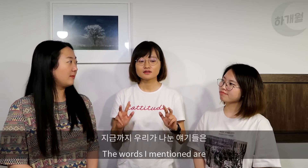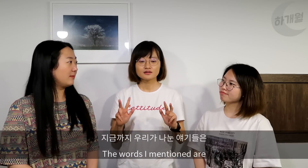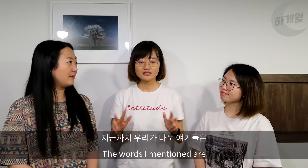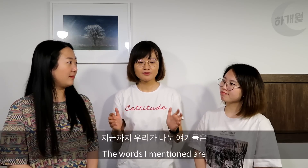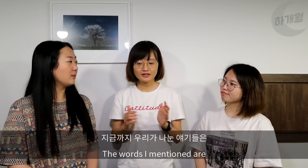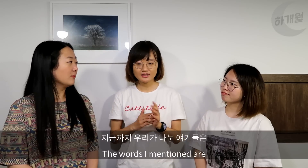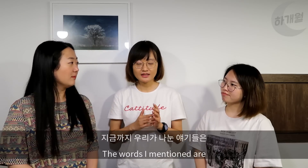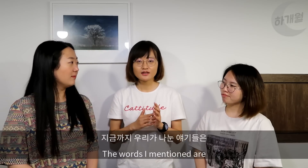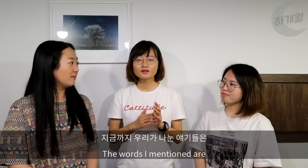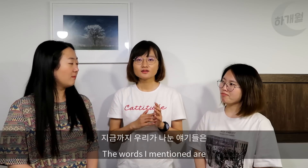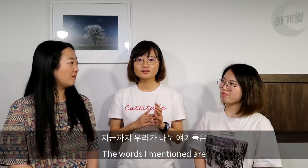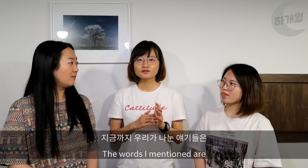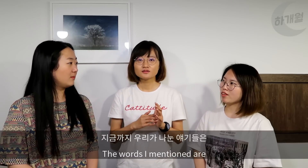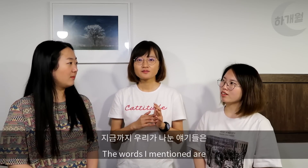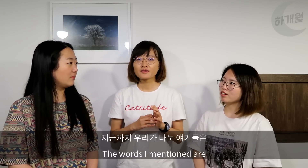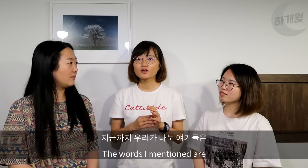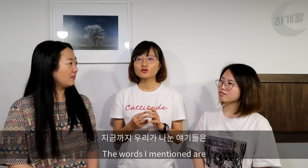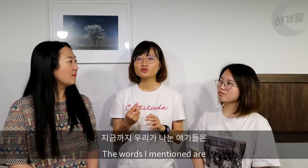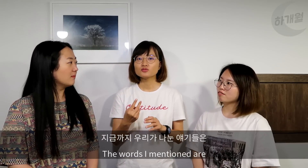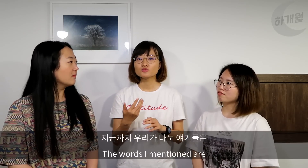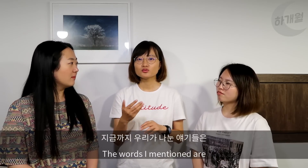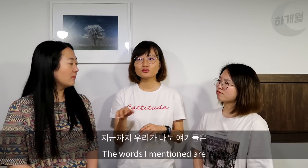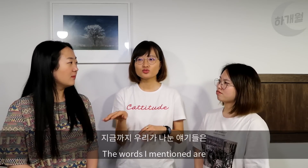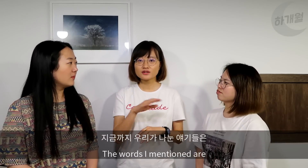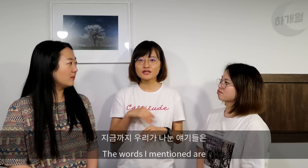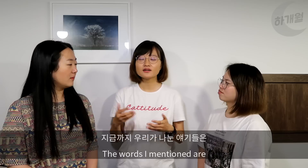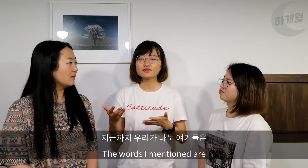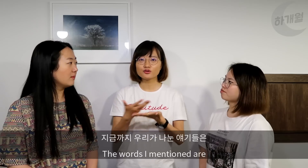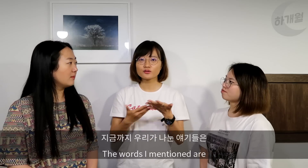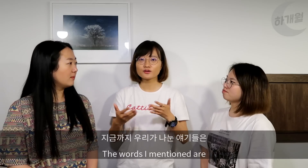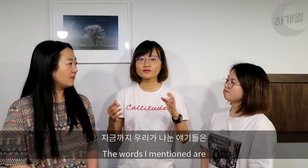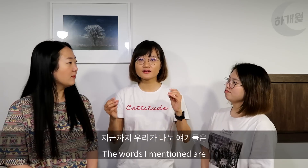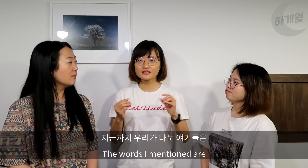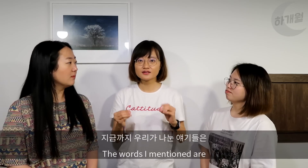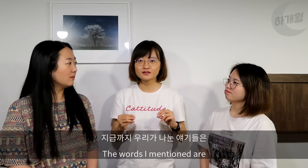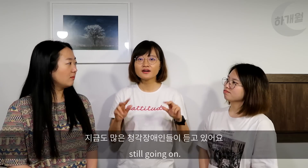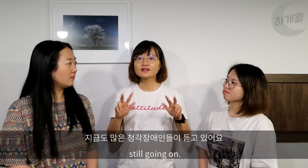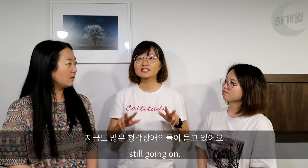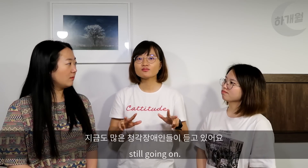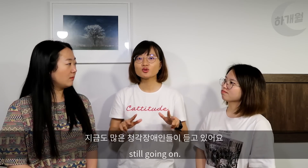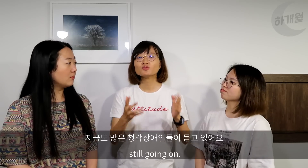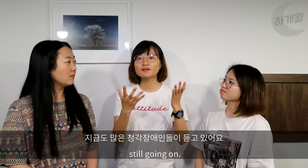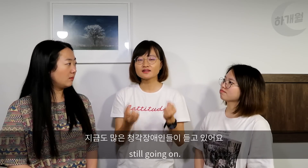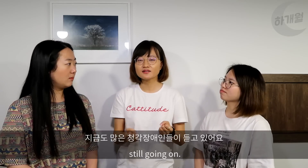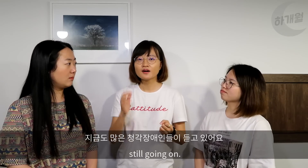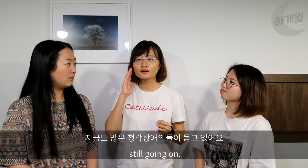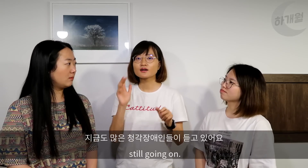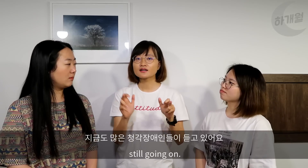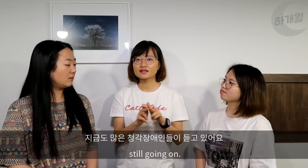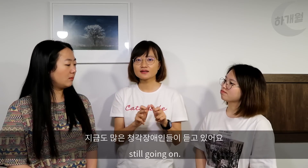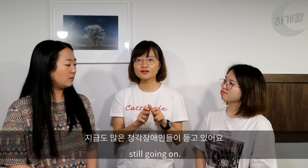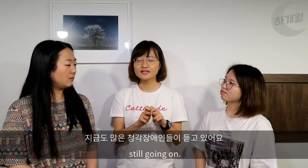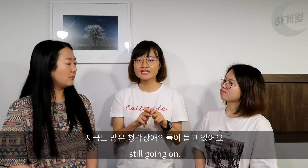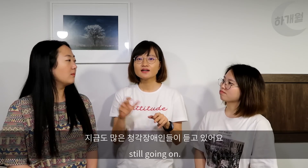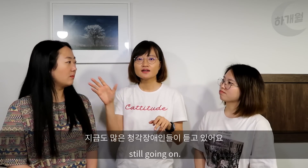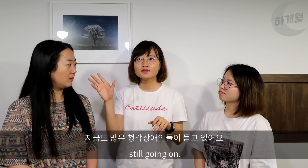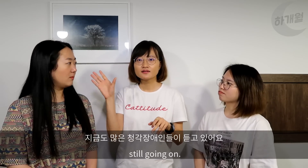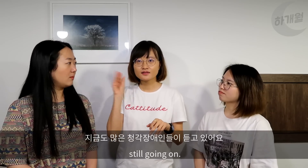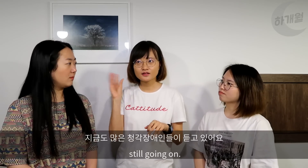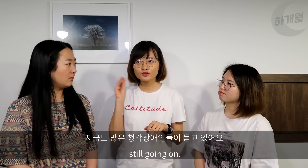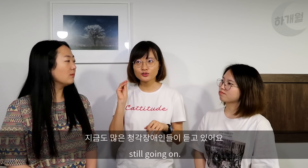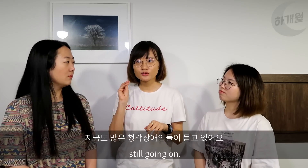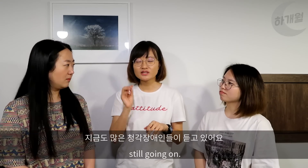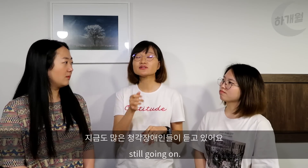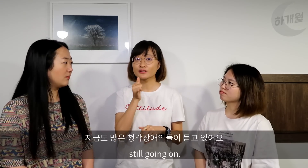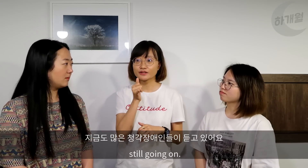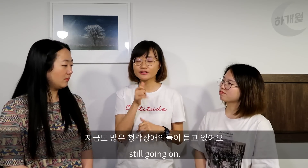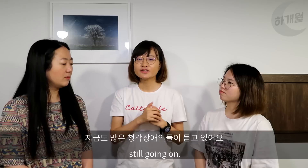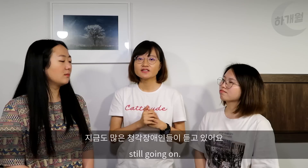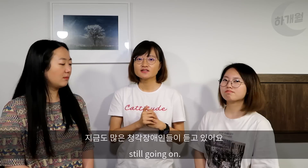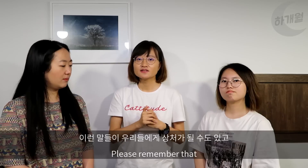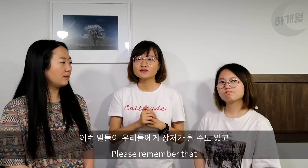The words I mentioned are still going on.